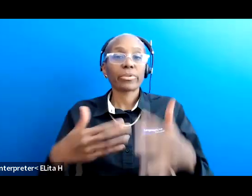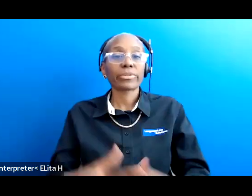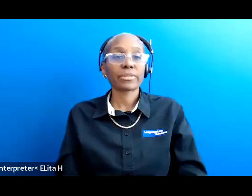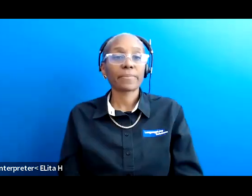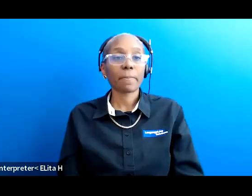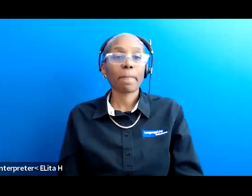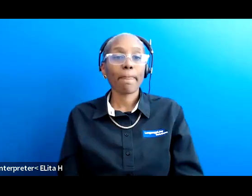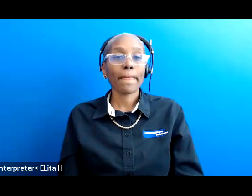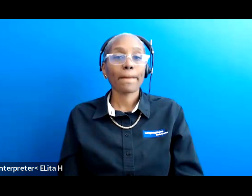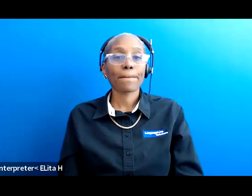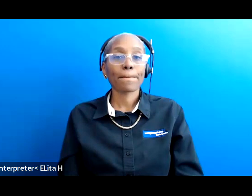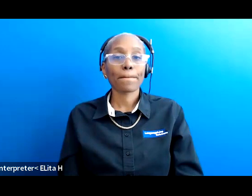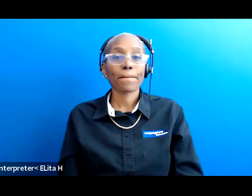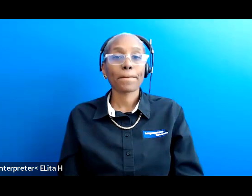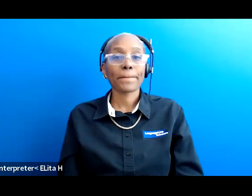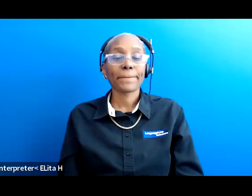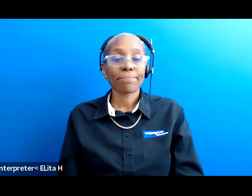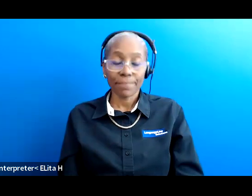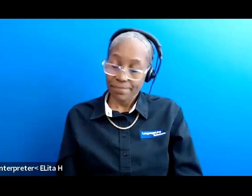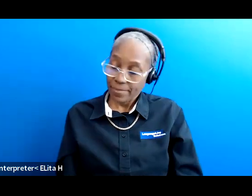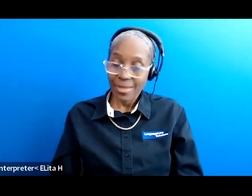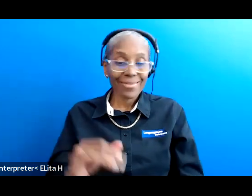It's just as we age, that's the way that kind of thing goes.